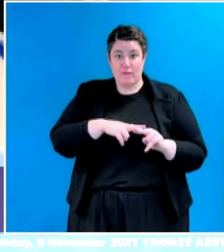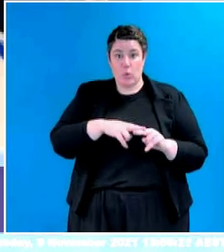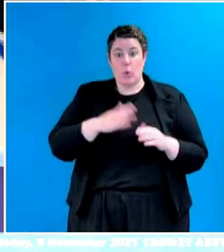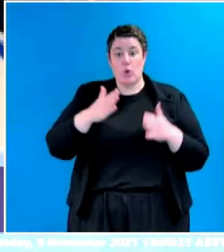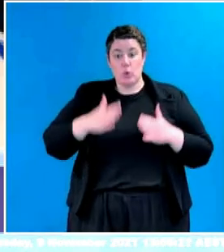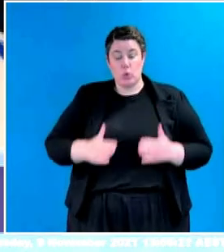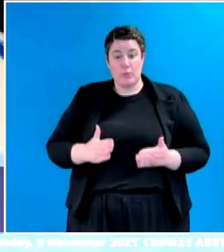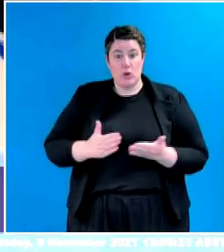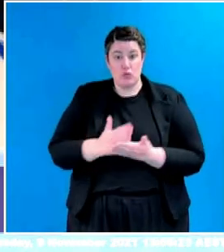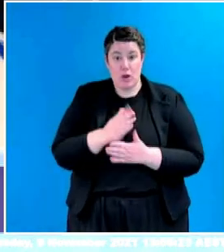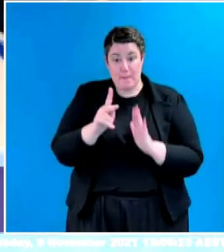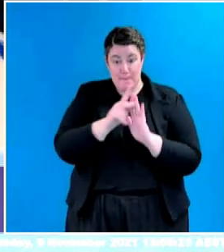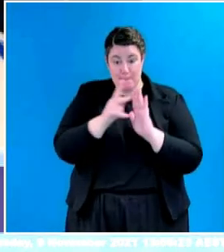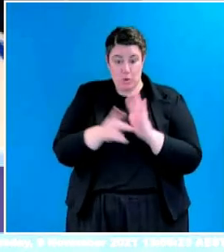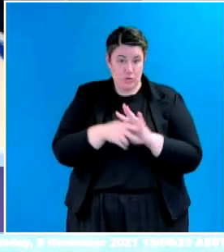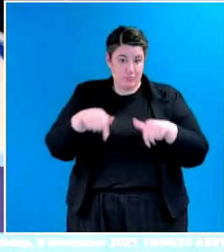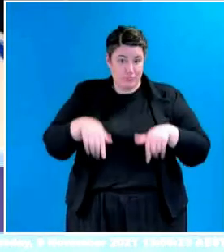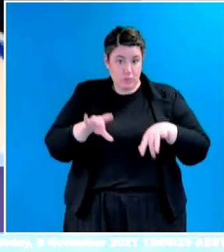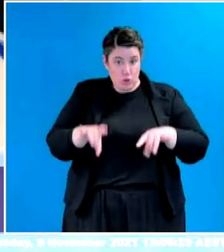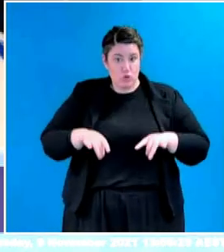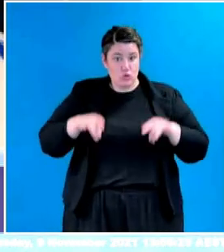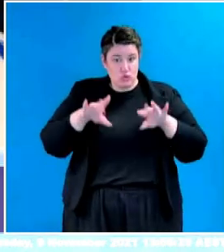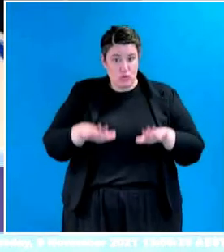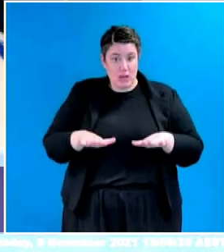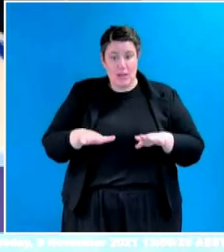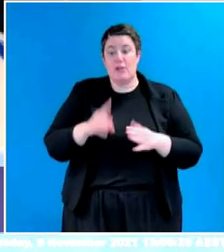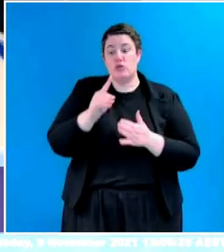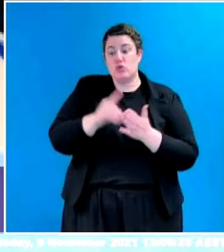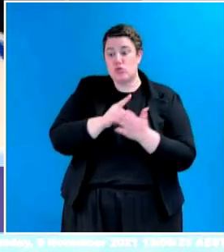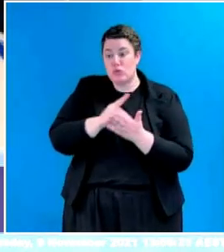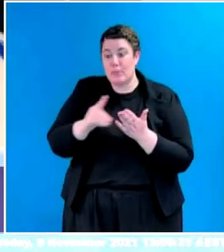policy, particularly in respect of discrimination laws.